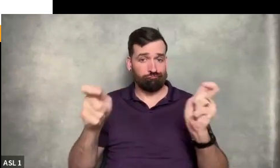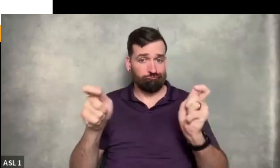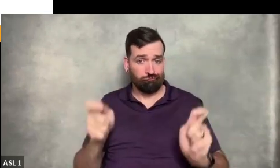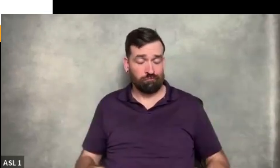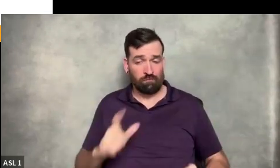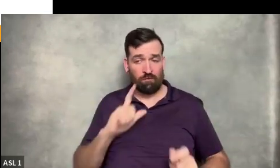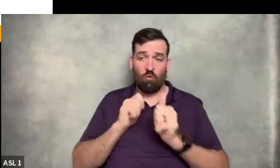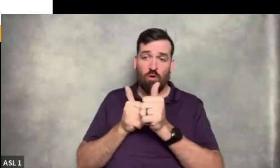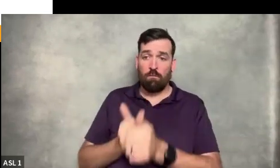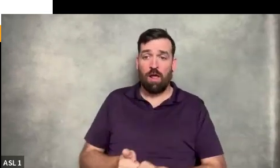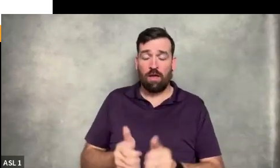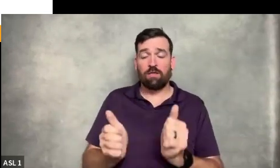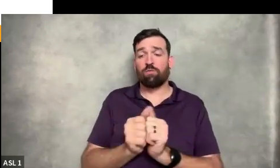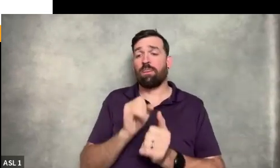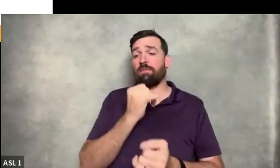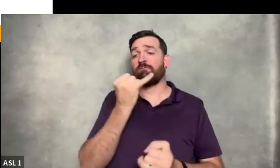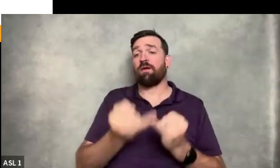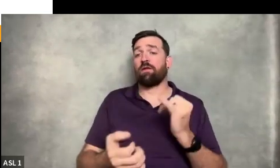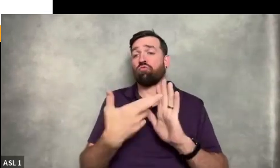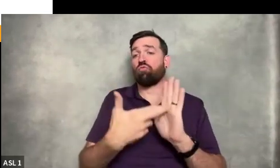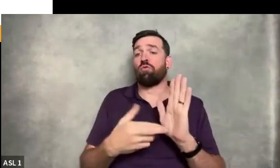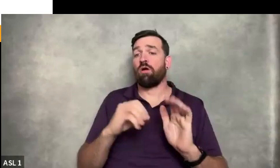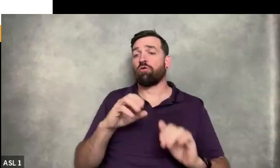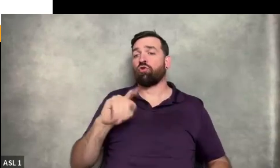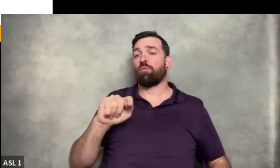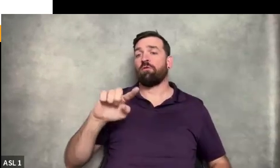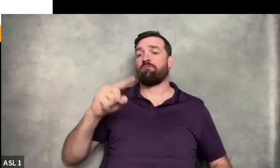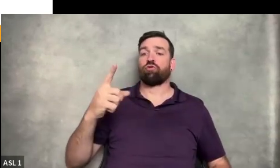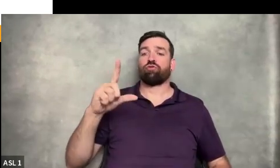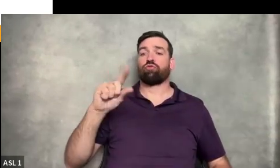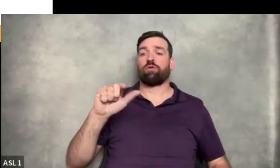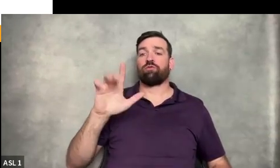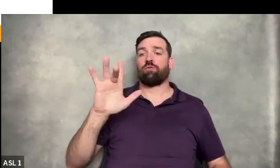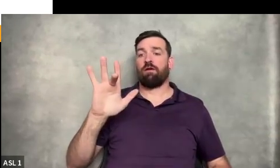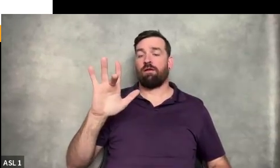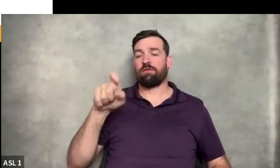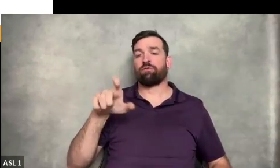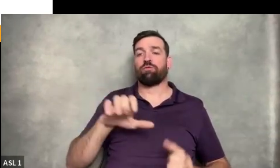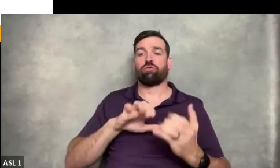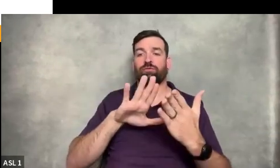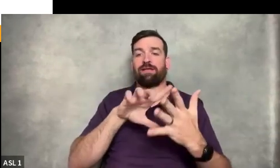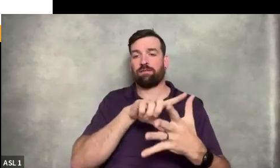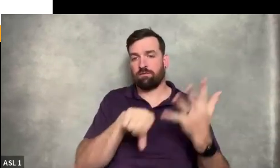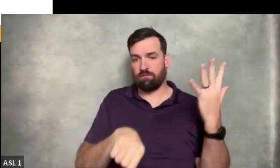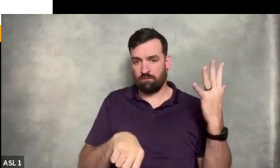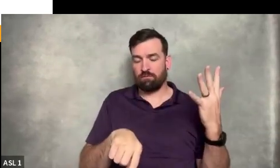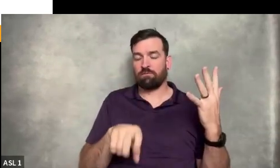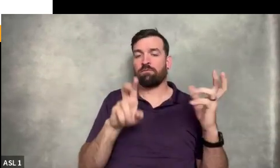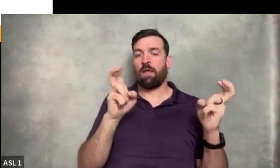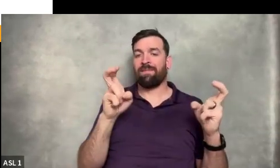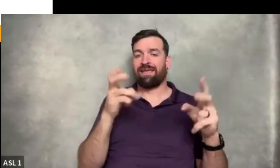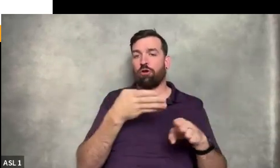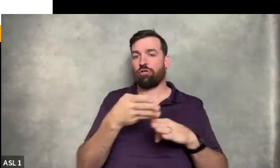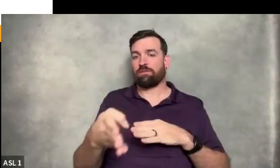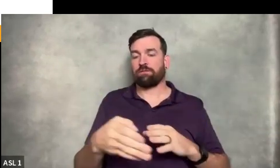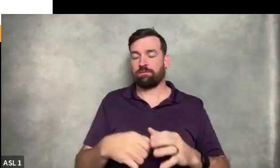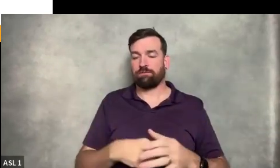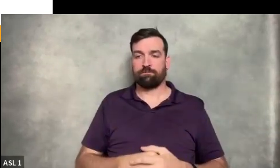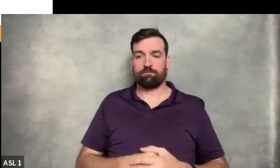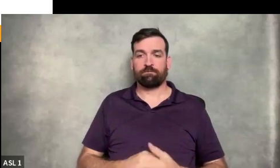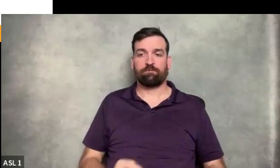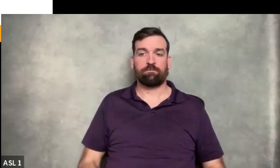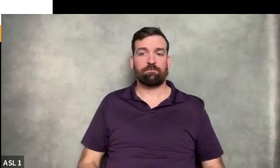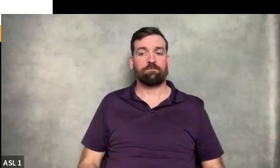with the final rule by October 1st, 2025, will need to address these required topic areas. Number